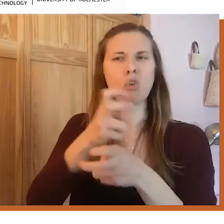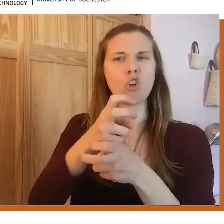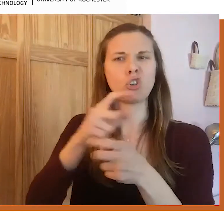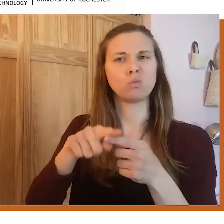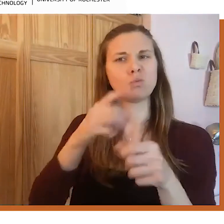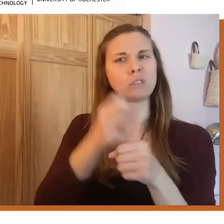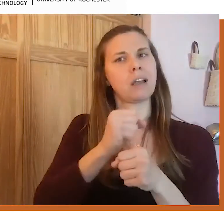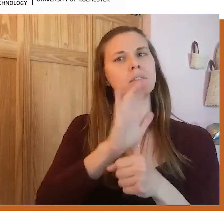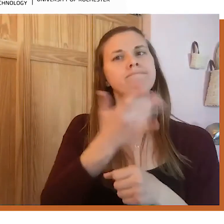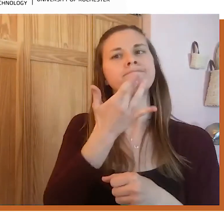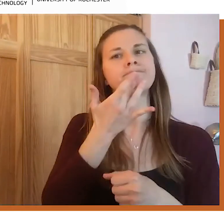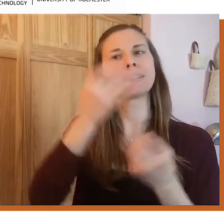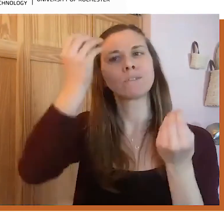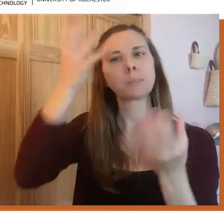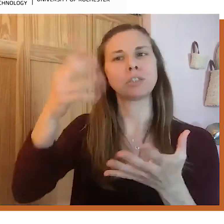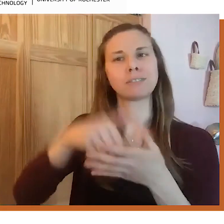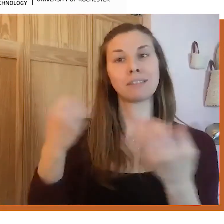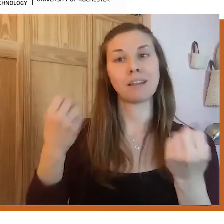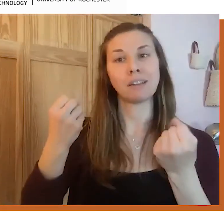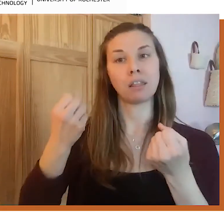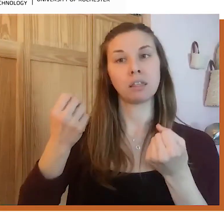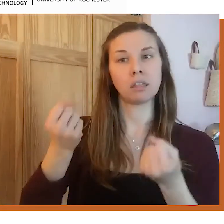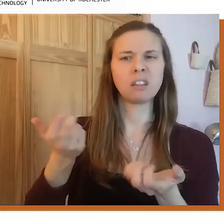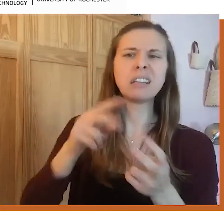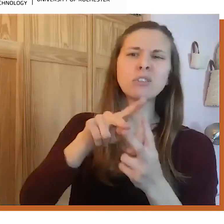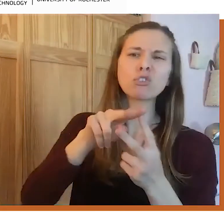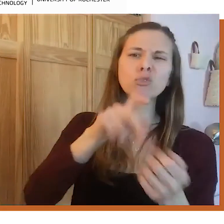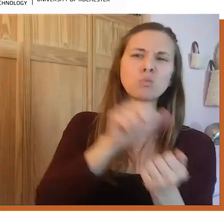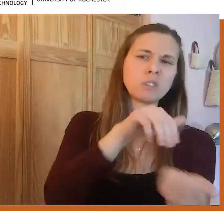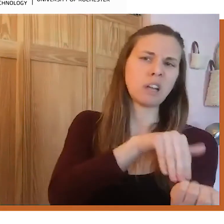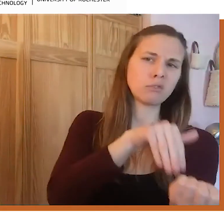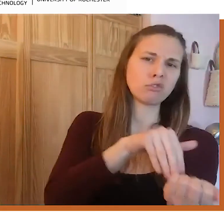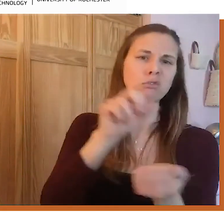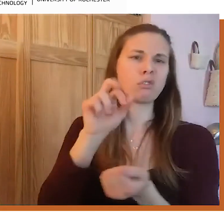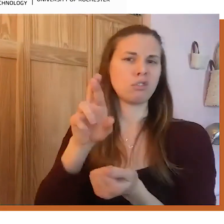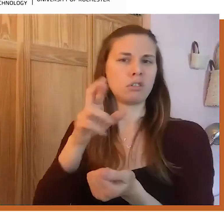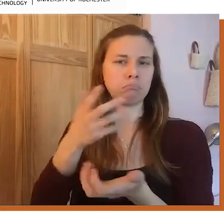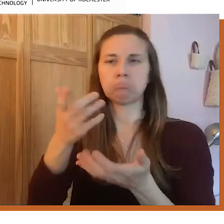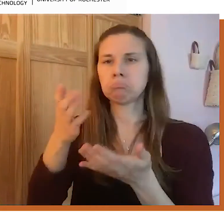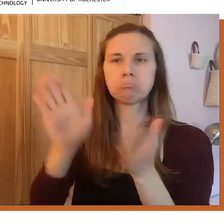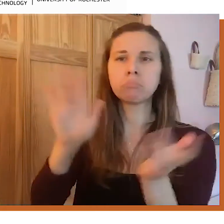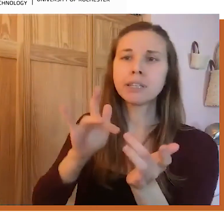Sometimes it's difficult to get information in your preferred modality, whether from the doctor